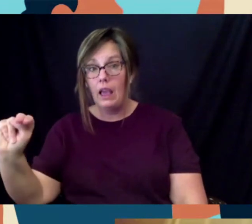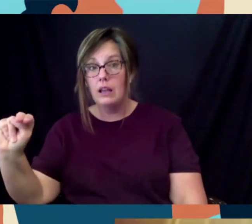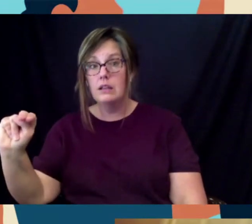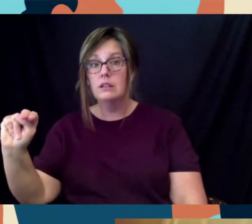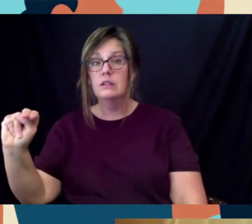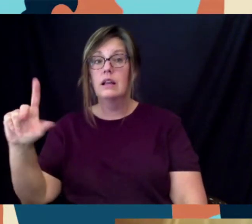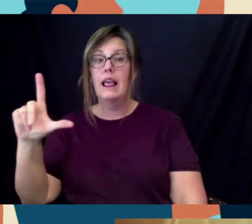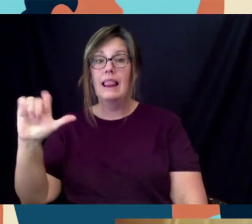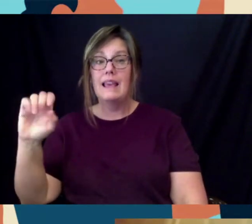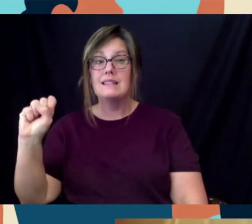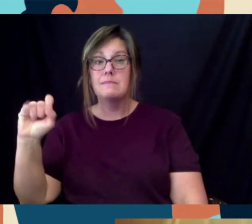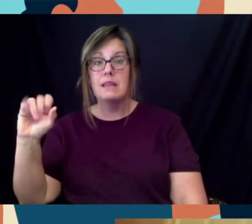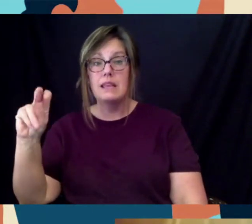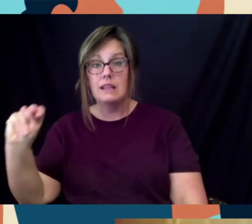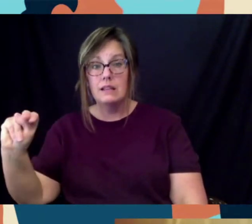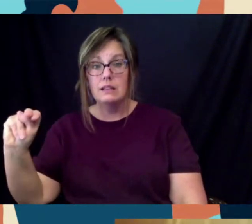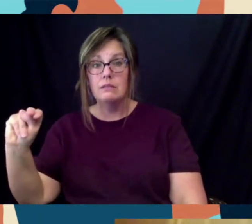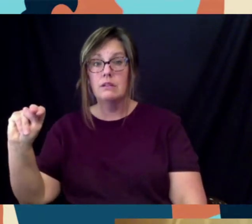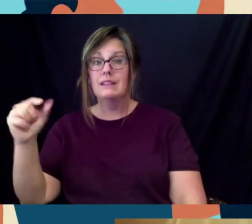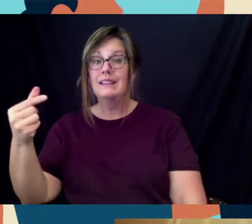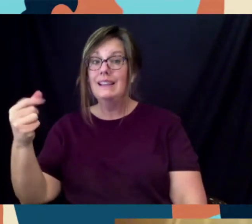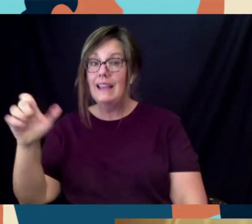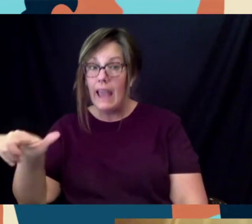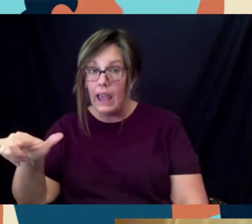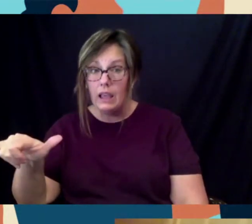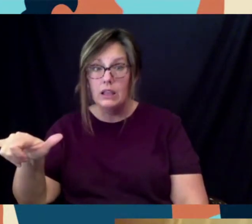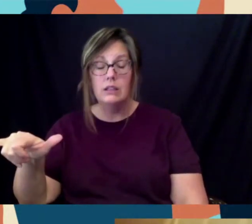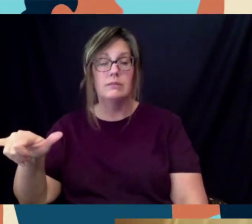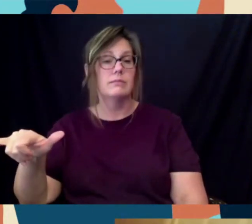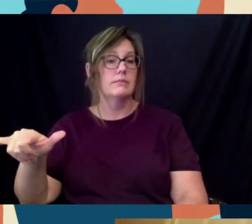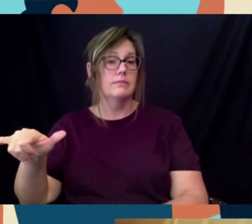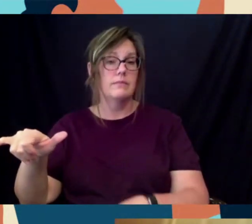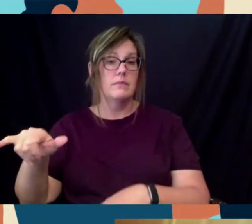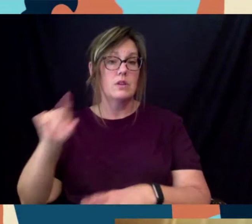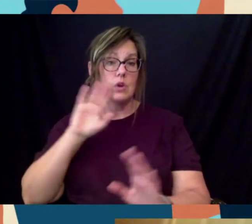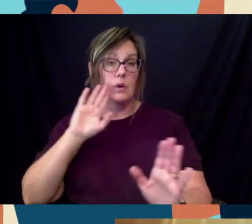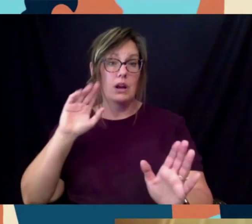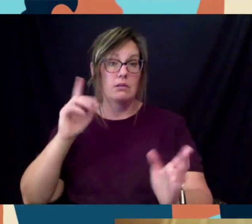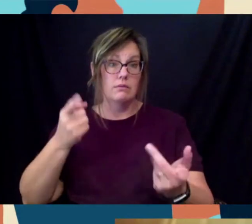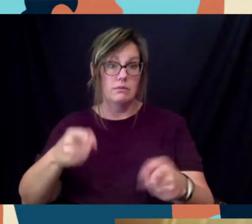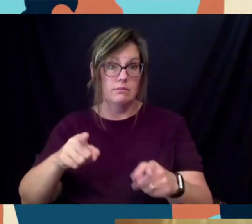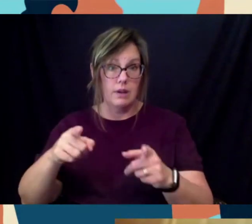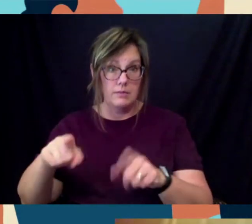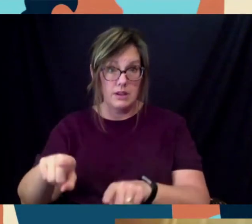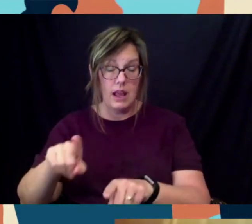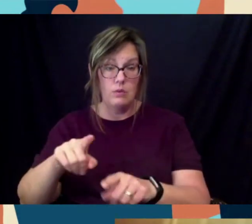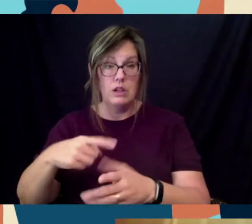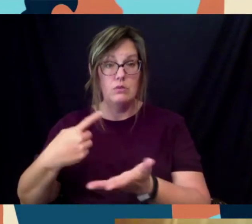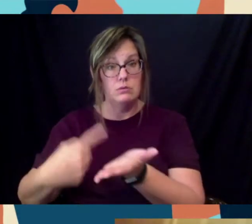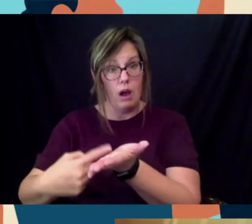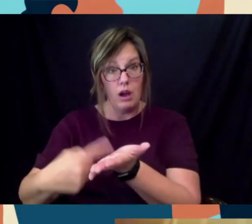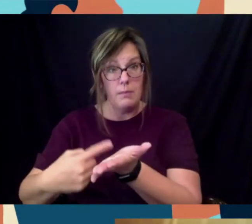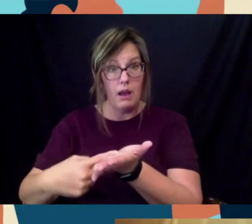when it comes to that i think it's just i think we need to just talk to our non-binary fears and